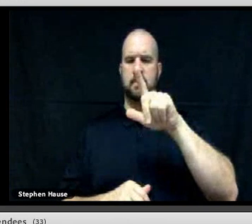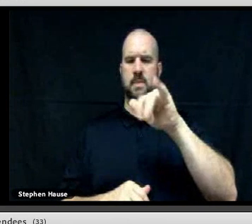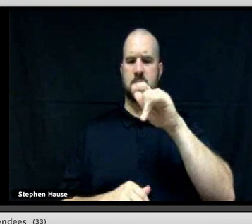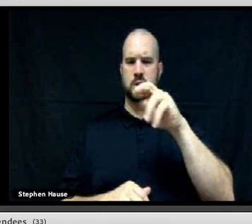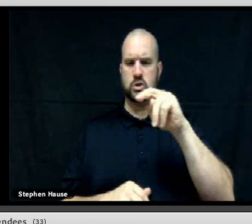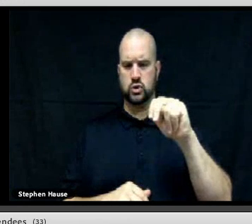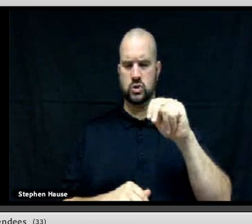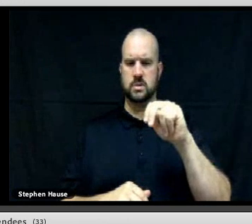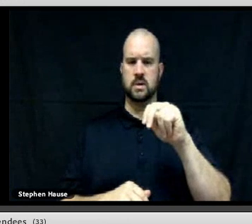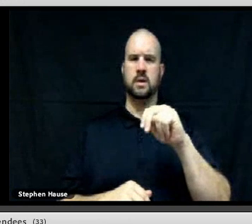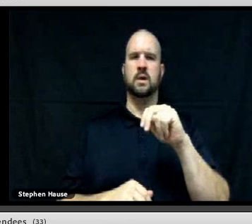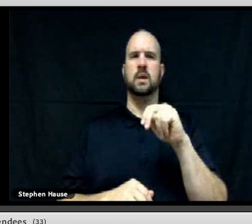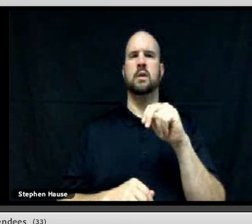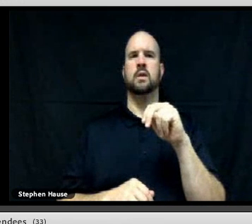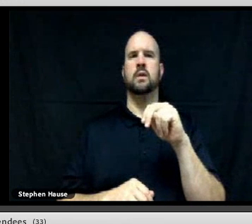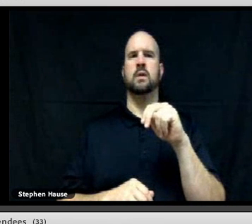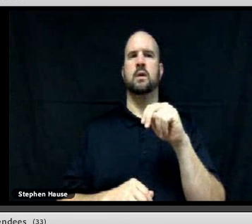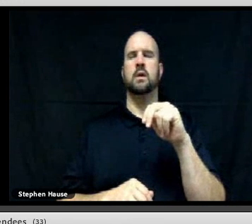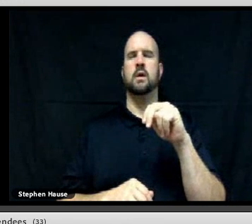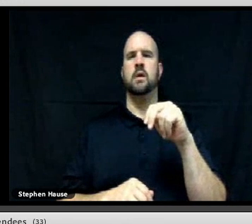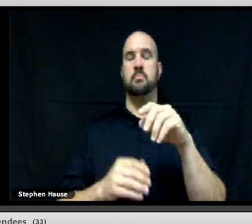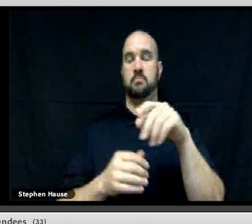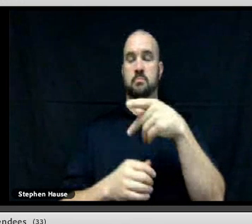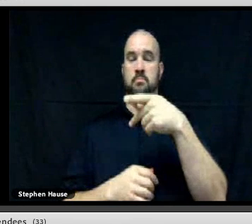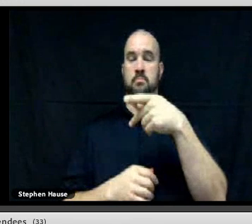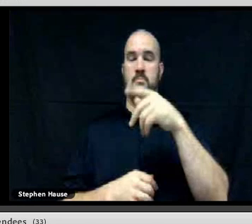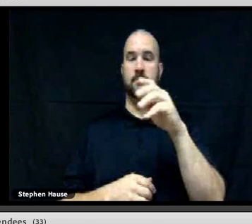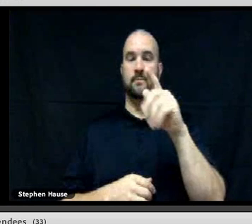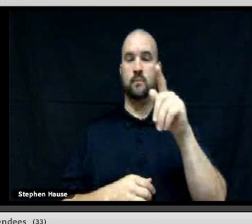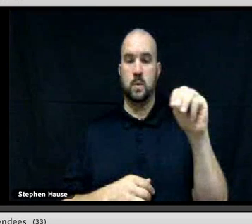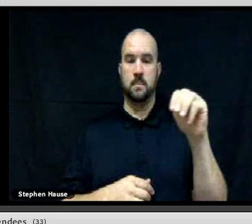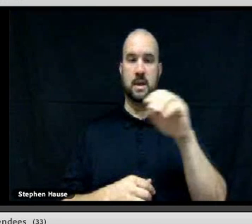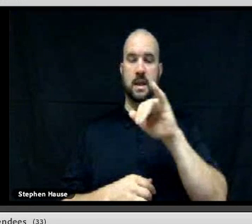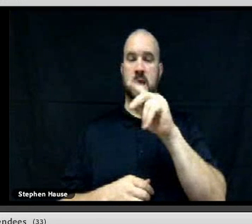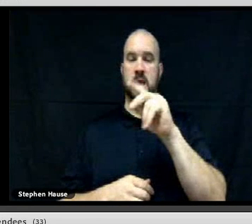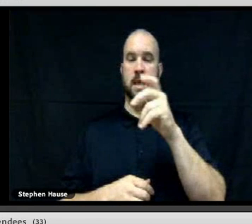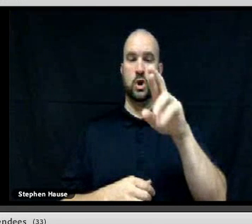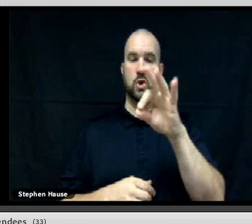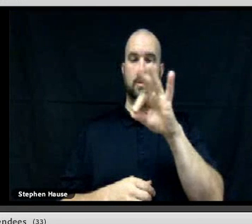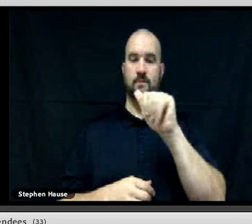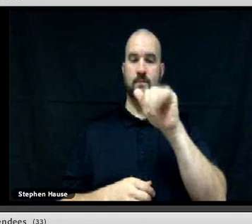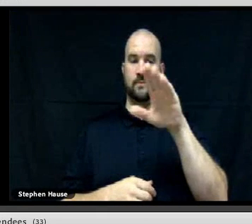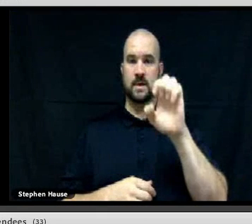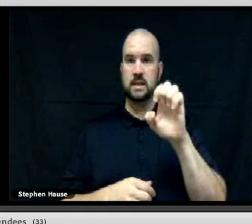And that provides, um, open -- open access to their metadata